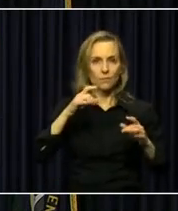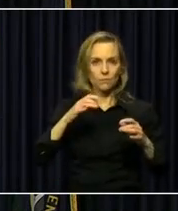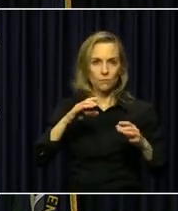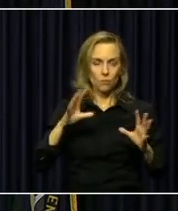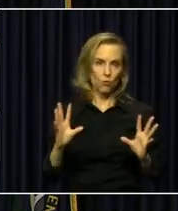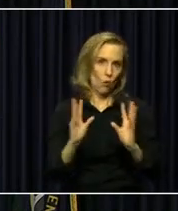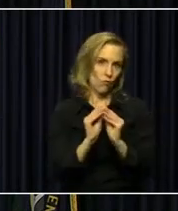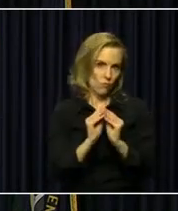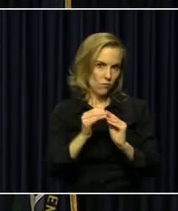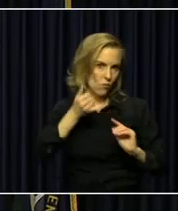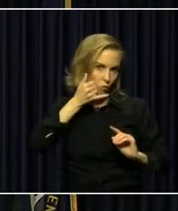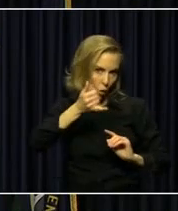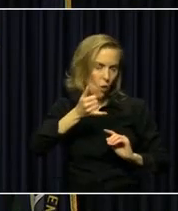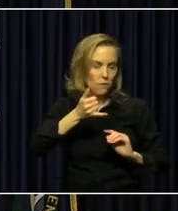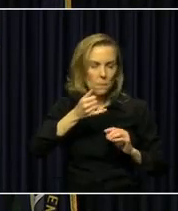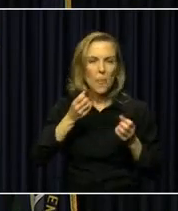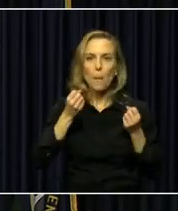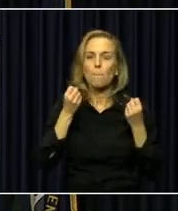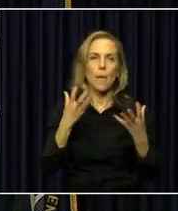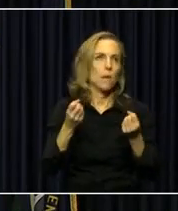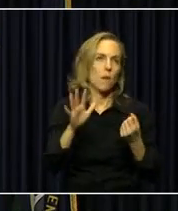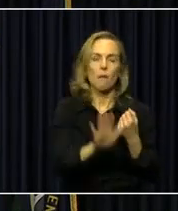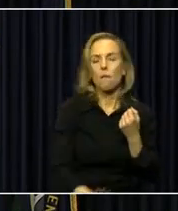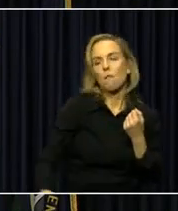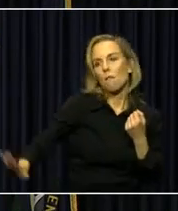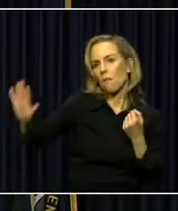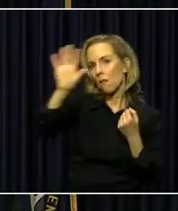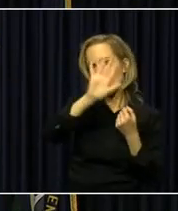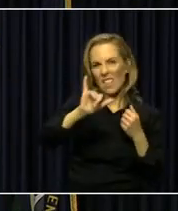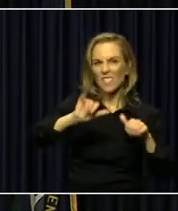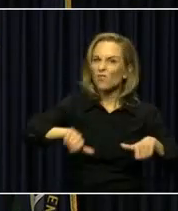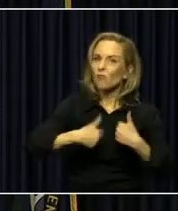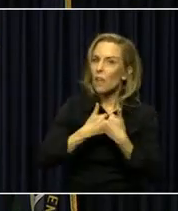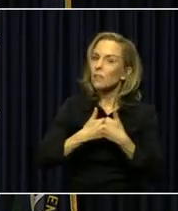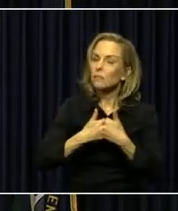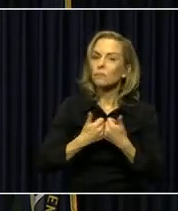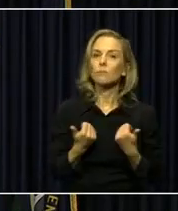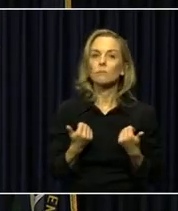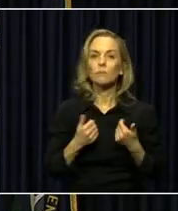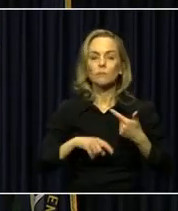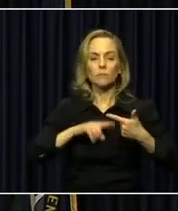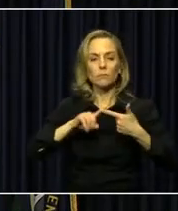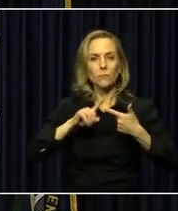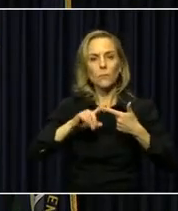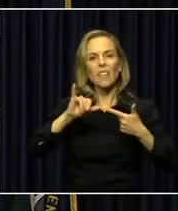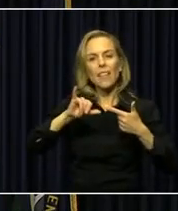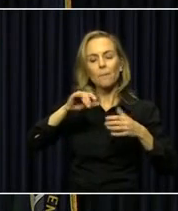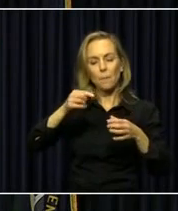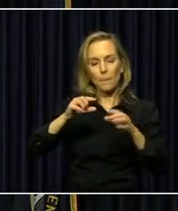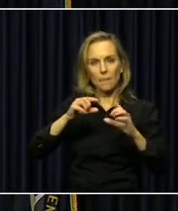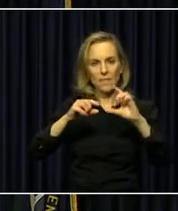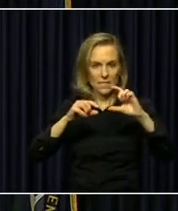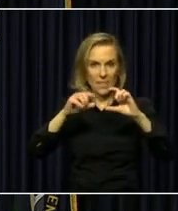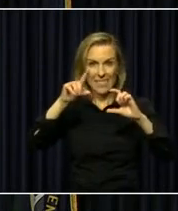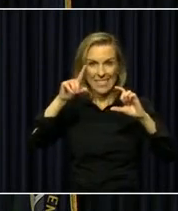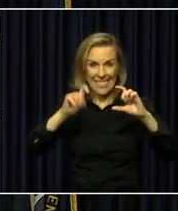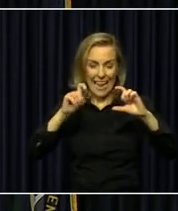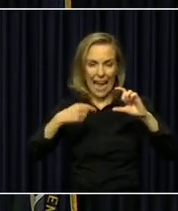THIS IS GOING TO BE REALLY IMPORTANT FOR OUR HEALTH CARE INDUSTRY. IT'S ALSO IMPORTANT FOR OUR EMPLOYERS.